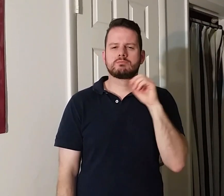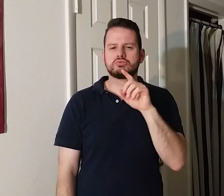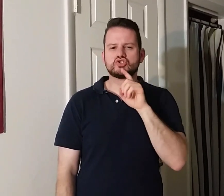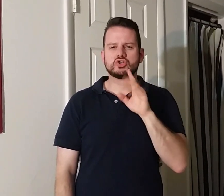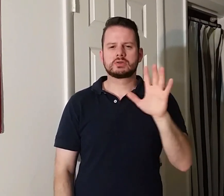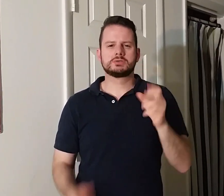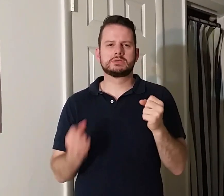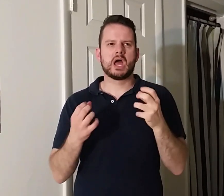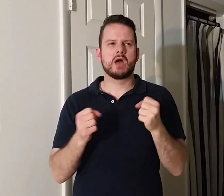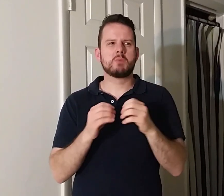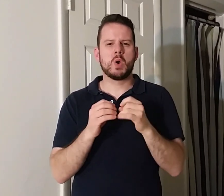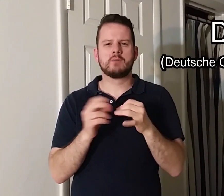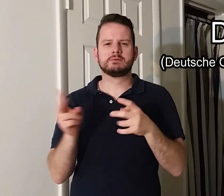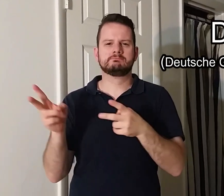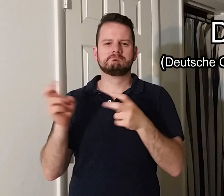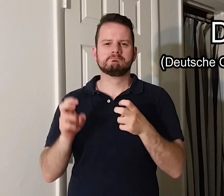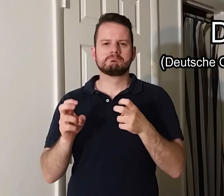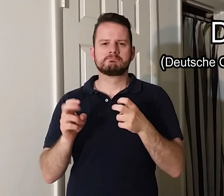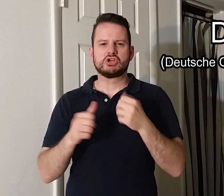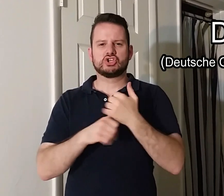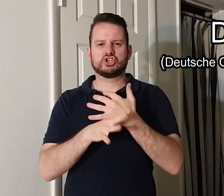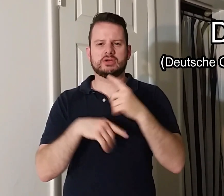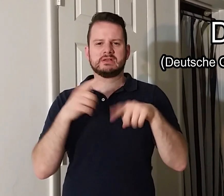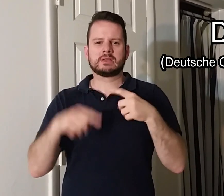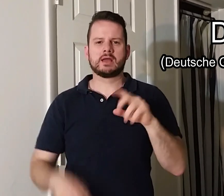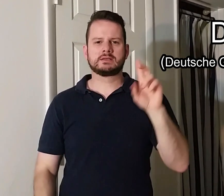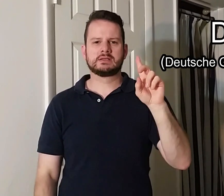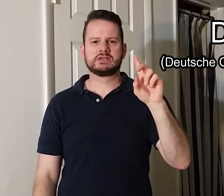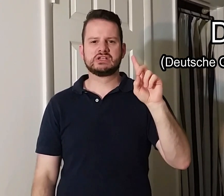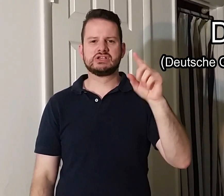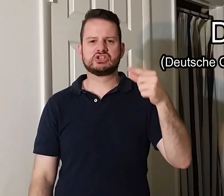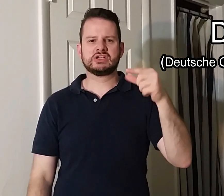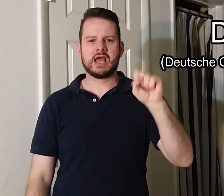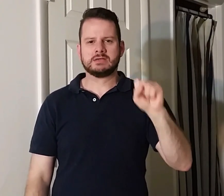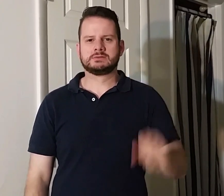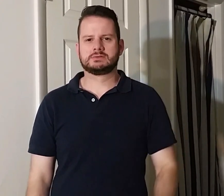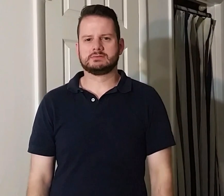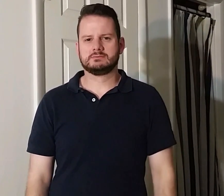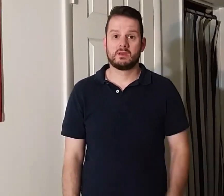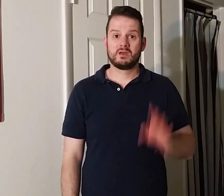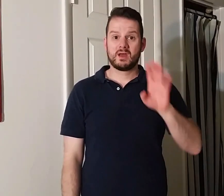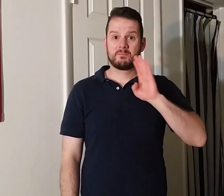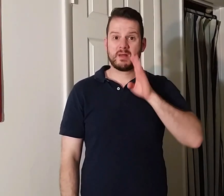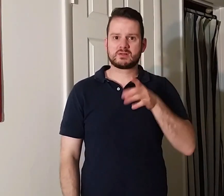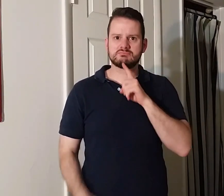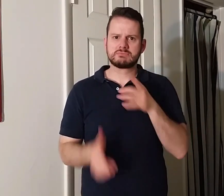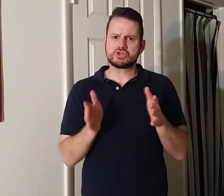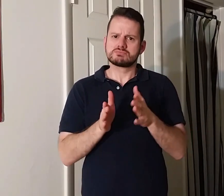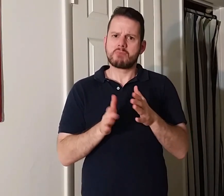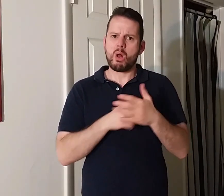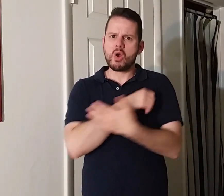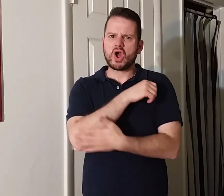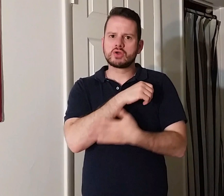I'm pretty sure they are using German Sign Language -- DGS from Germany. Belgium is a small country and